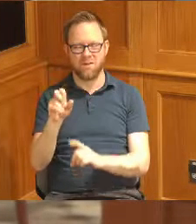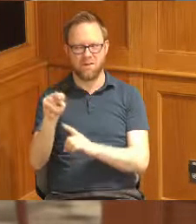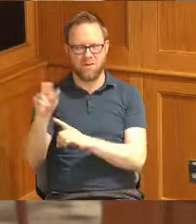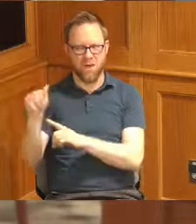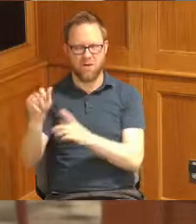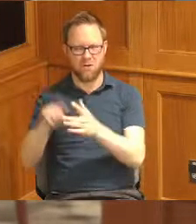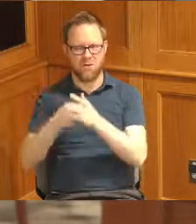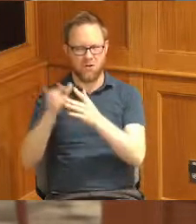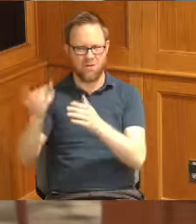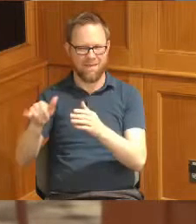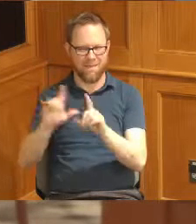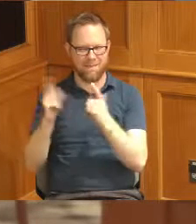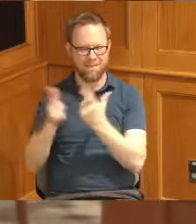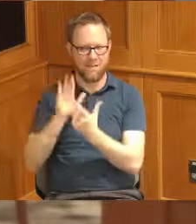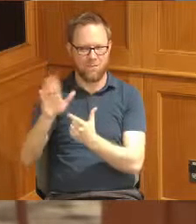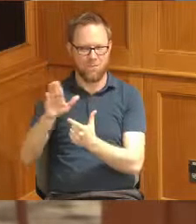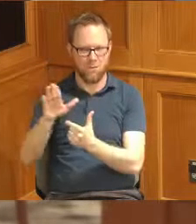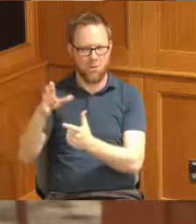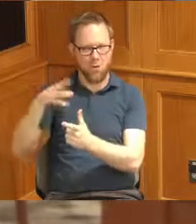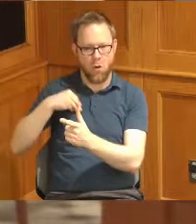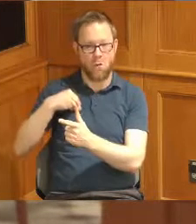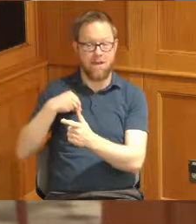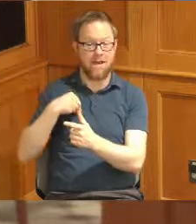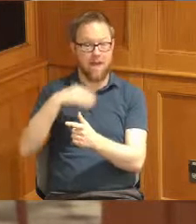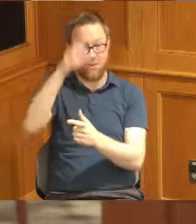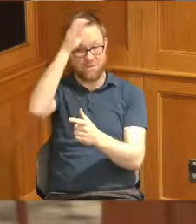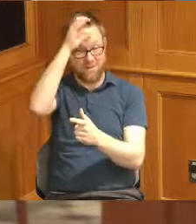the reds are already taking that by the horn and saying they're gonna have women's baseball I think